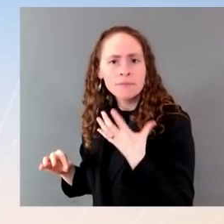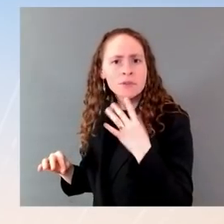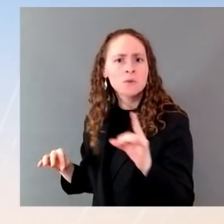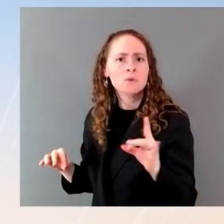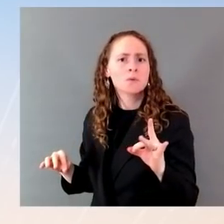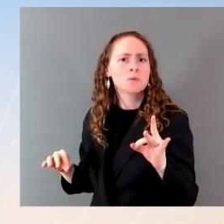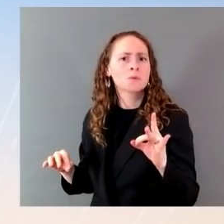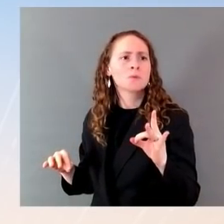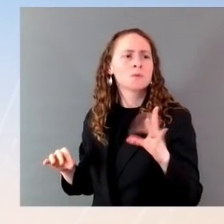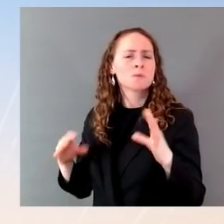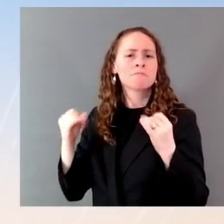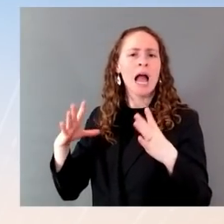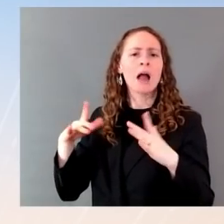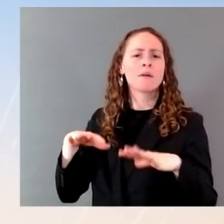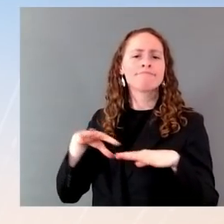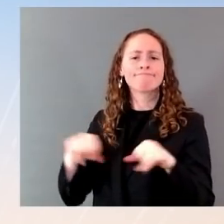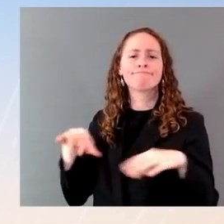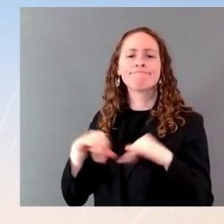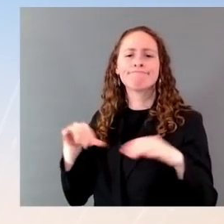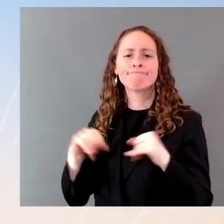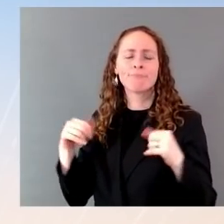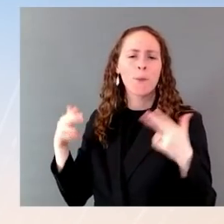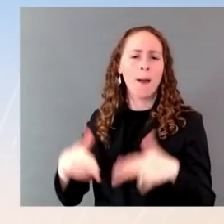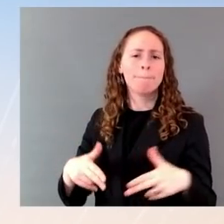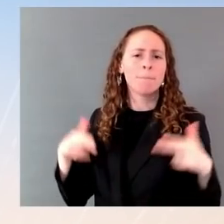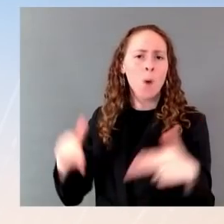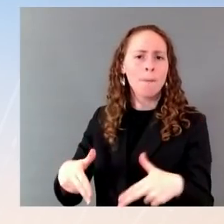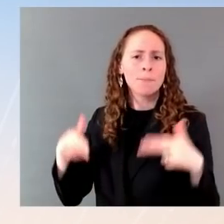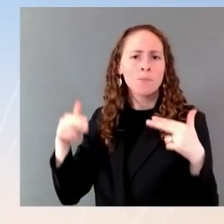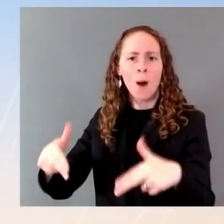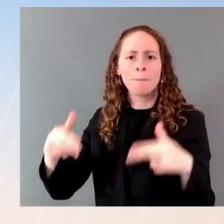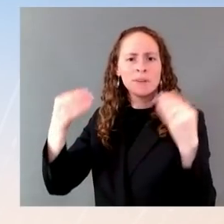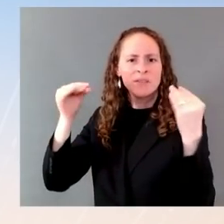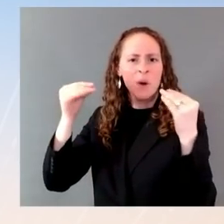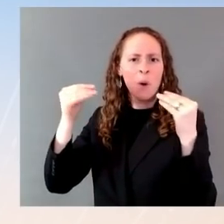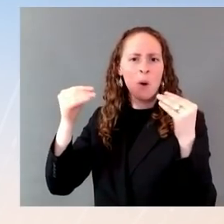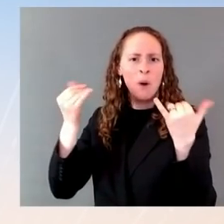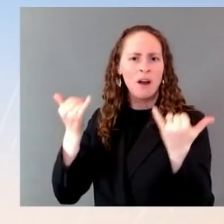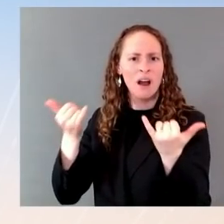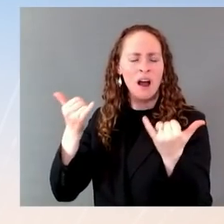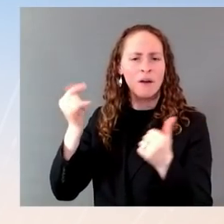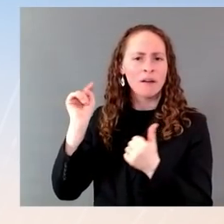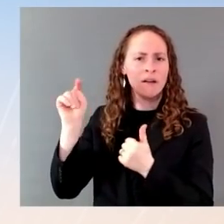Alexandria Ocasio-Cortez -- congresswoman -- said earlier this week also that she doubted allegations of organized retail thefts.